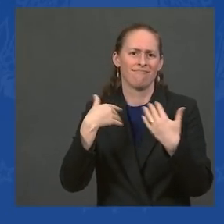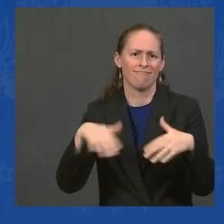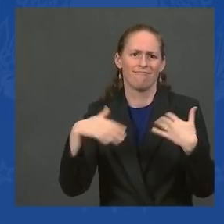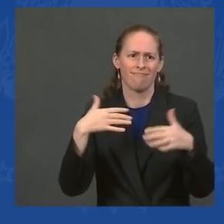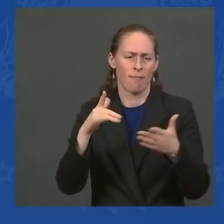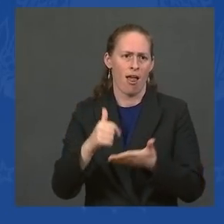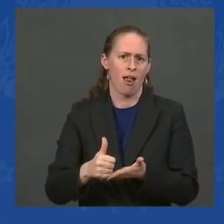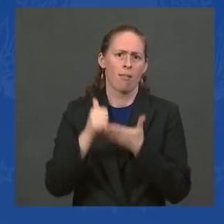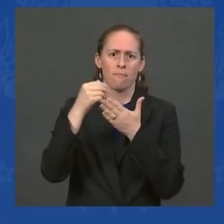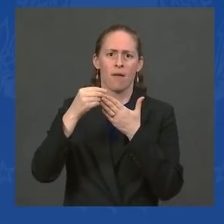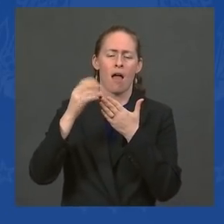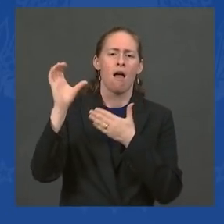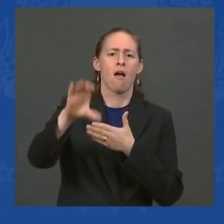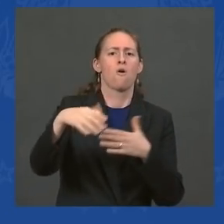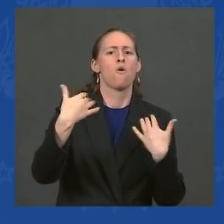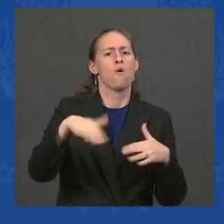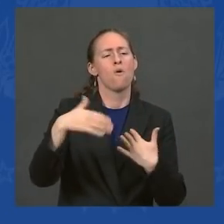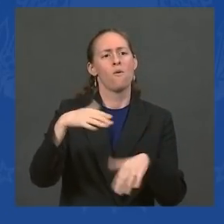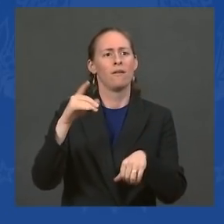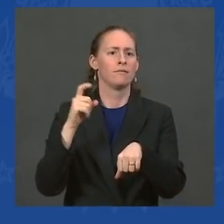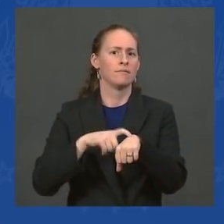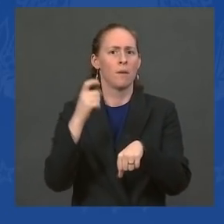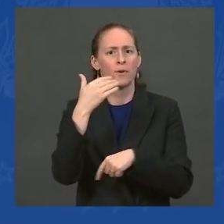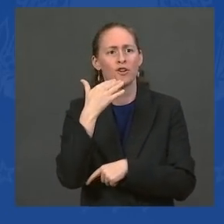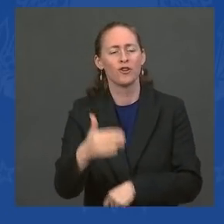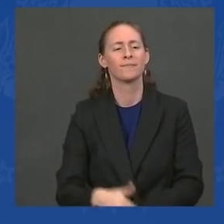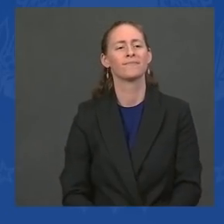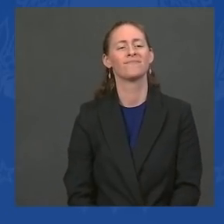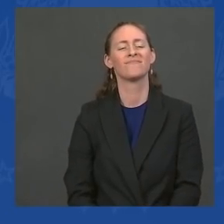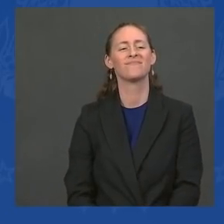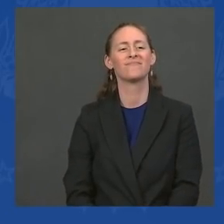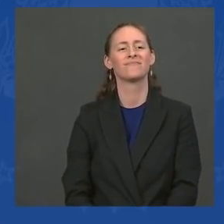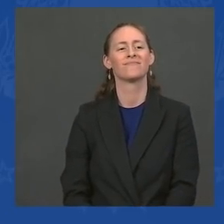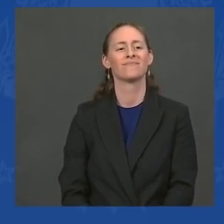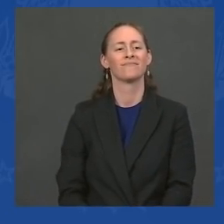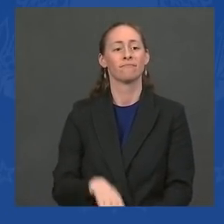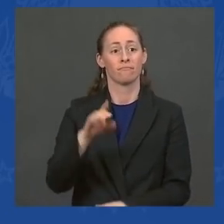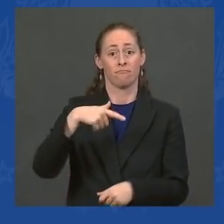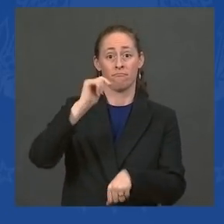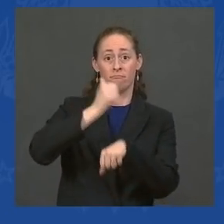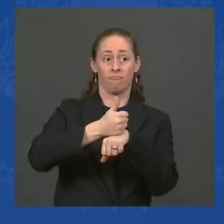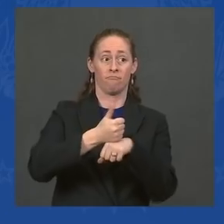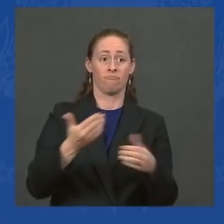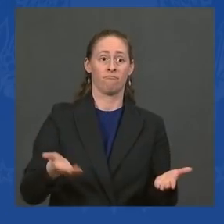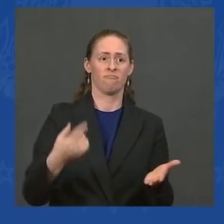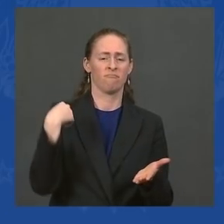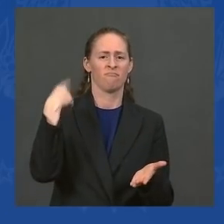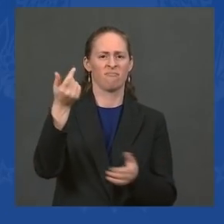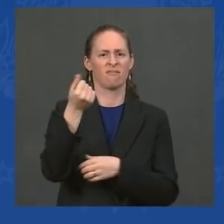This center has been here since 1987. We were created by two legislators